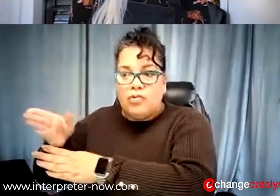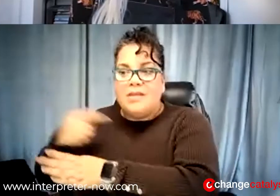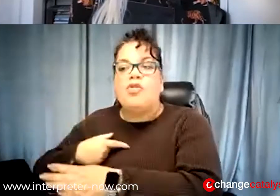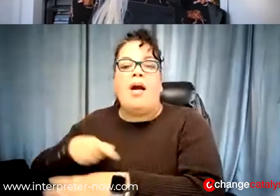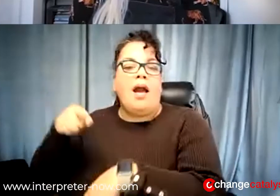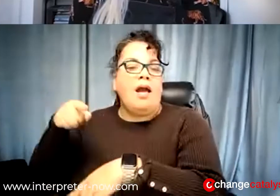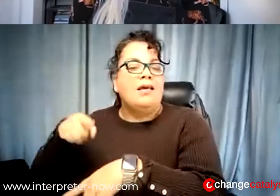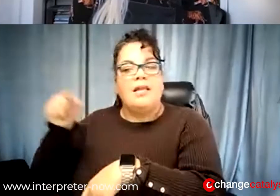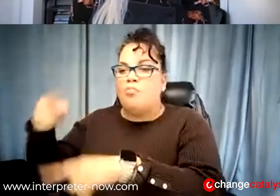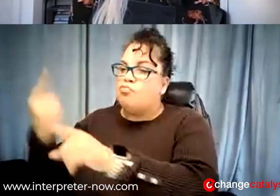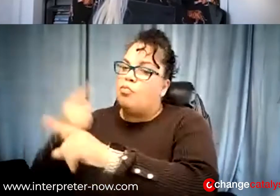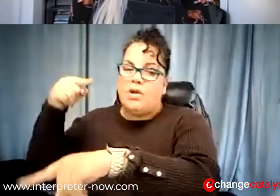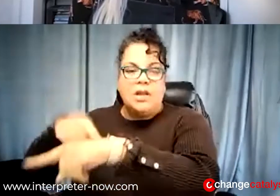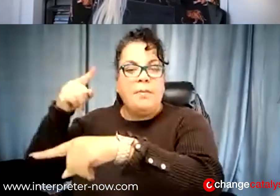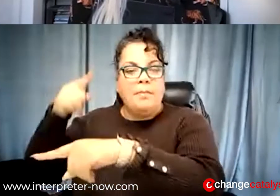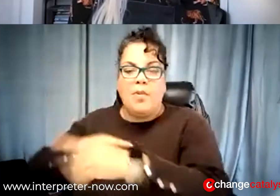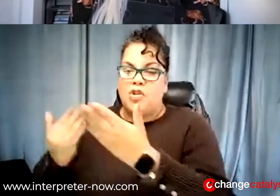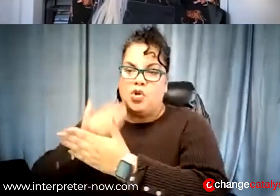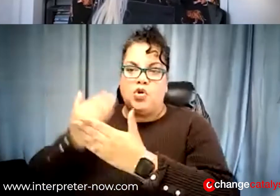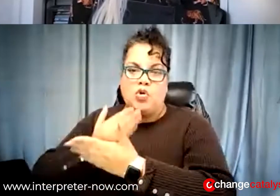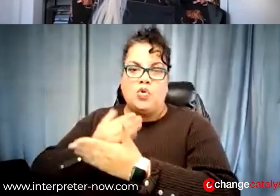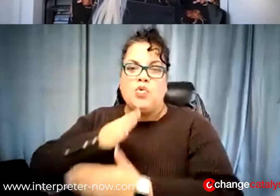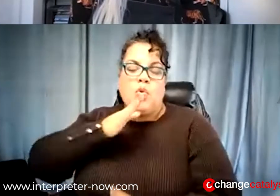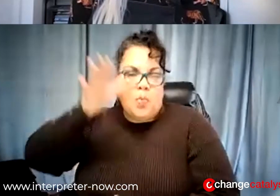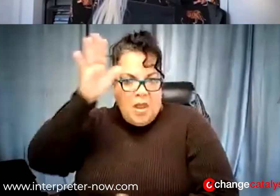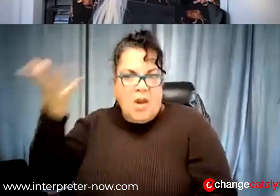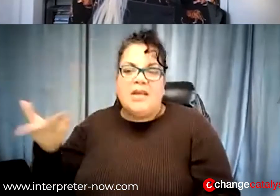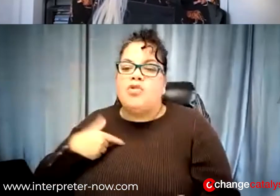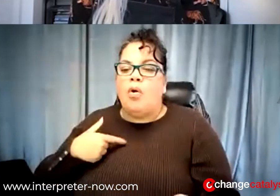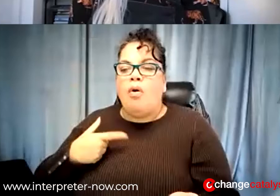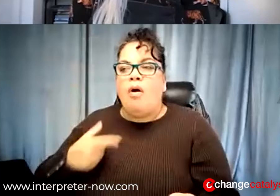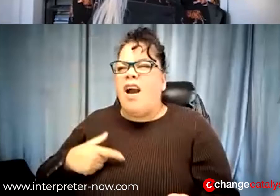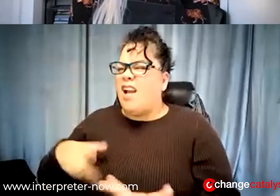I was a new parent, and I was having a hard time finding my people in Seattle.